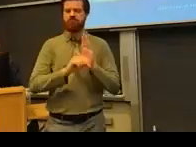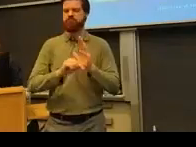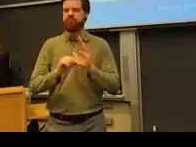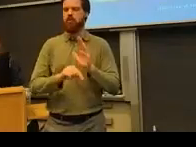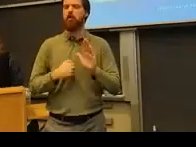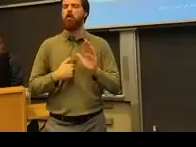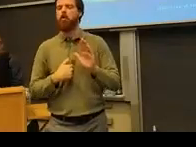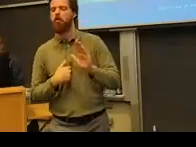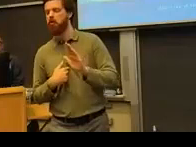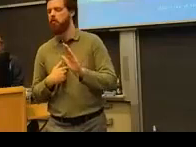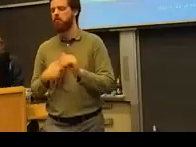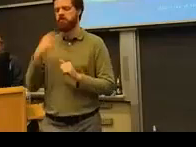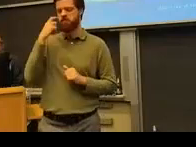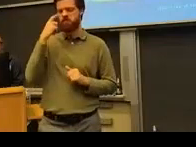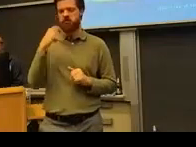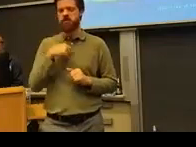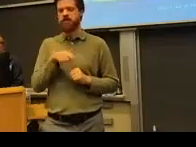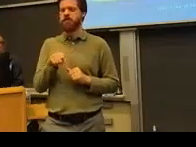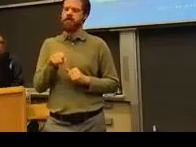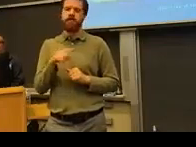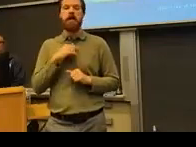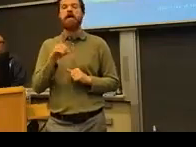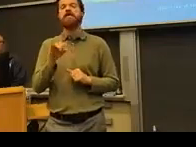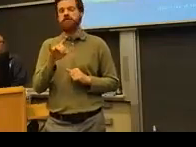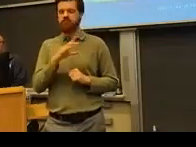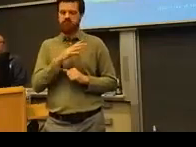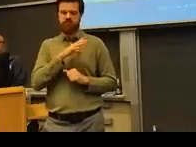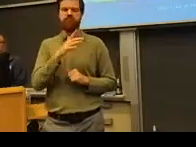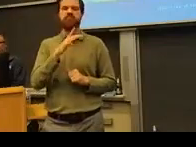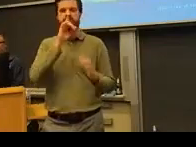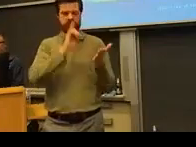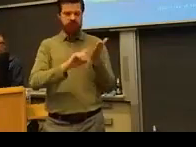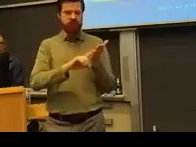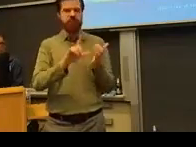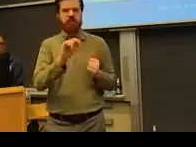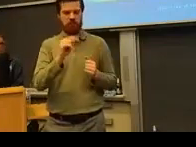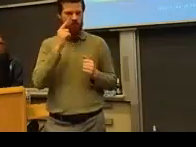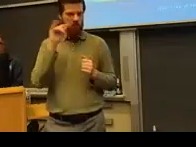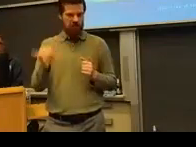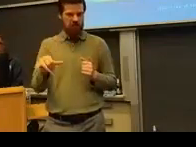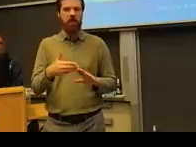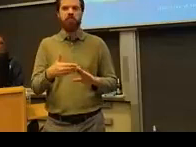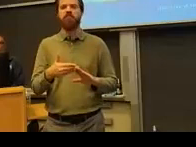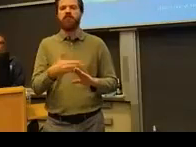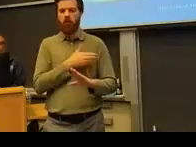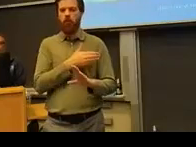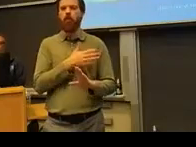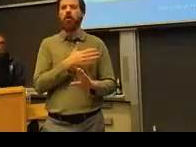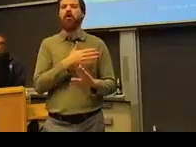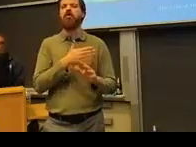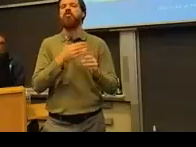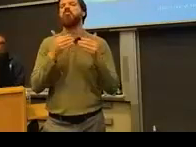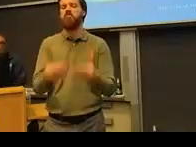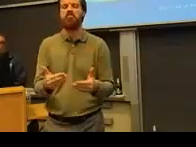I uh did look into Research into literature for that um before biting to it and I I I I